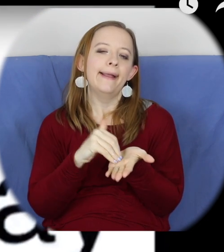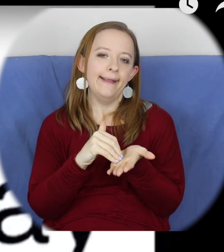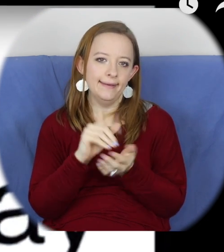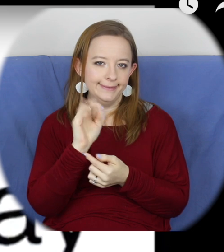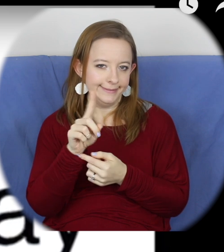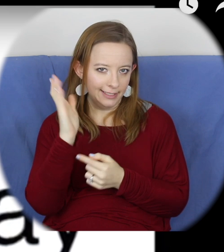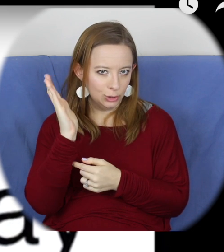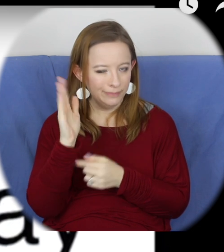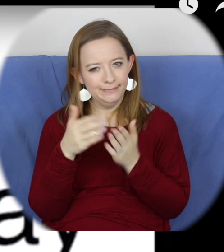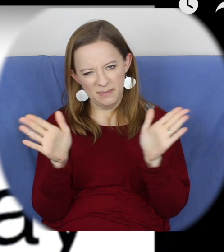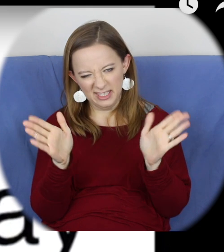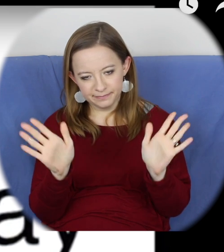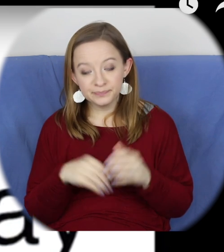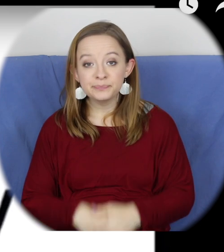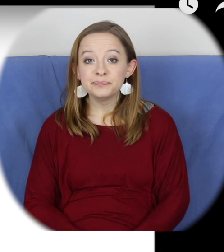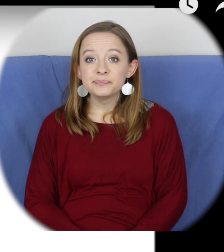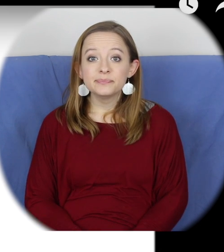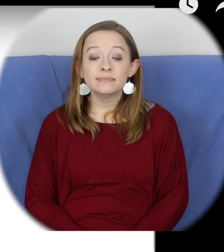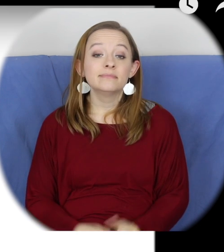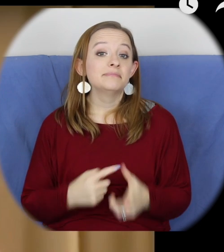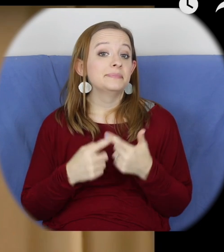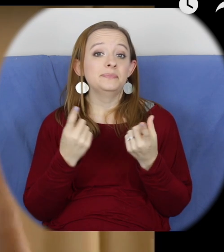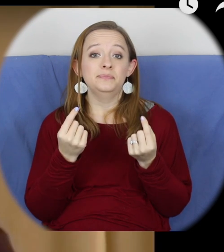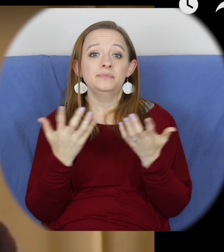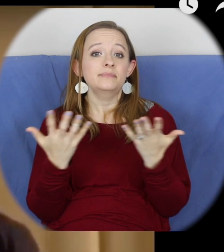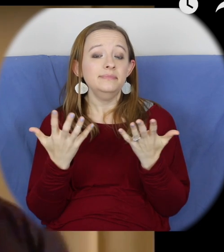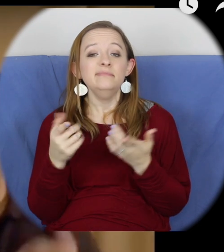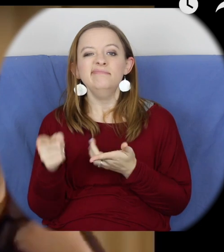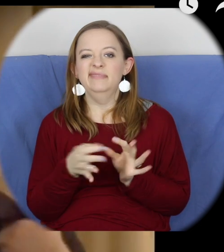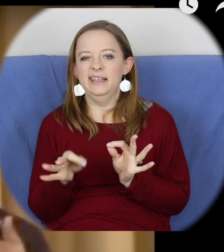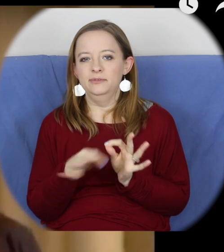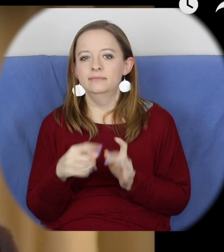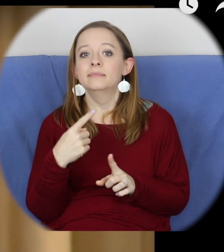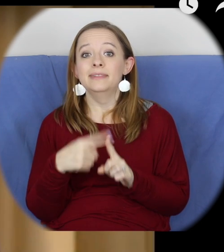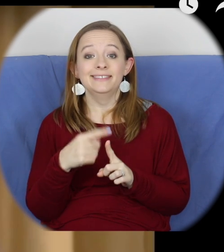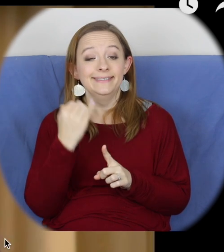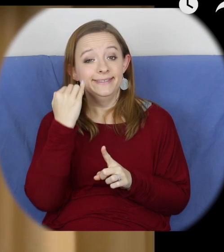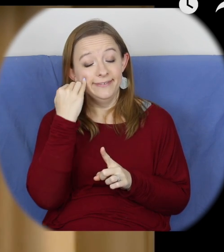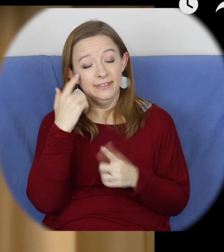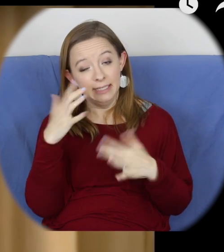which again is a TED Talk which is public property. Then I have the captions and if you were listening,